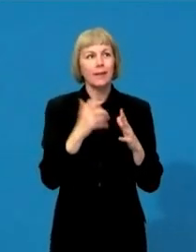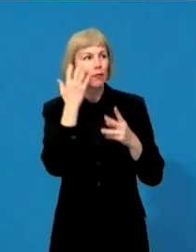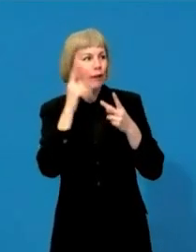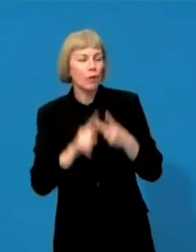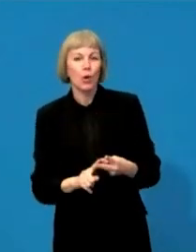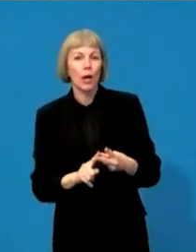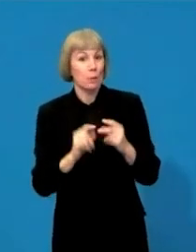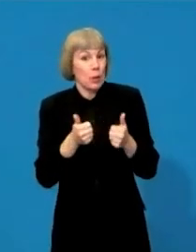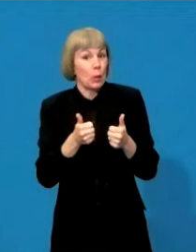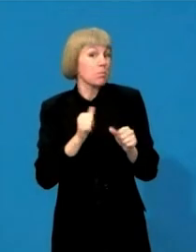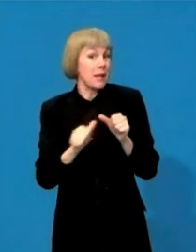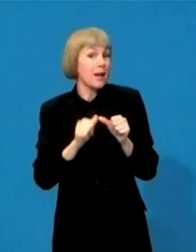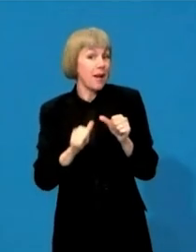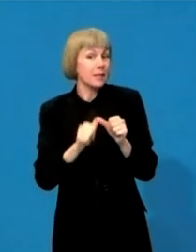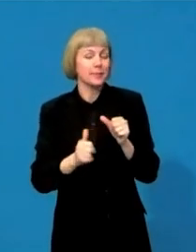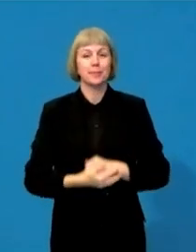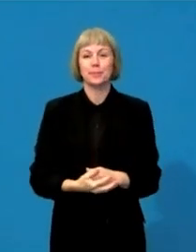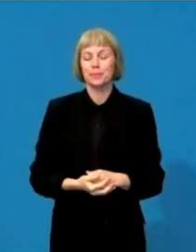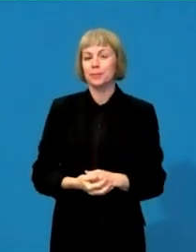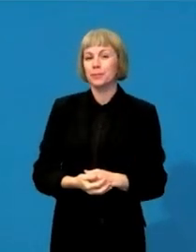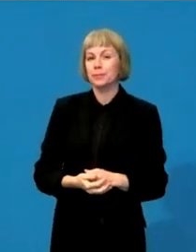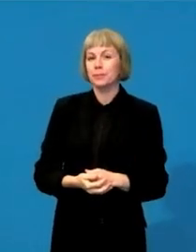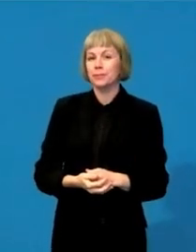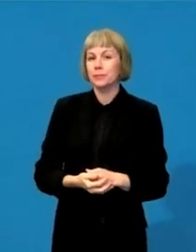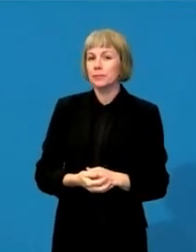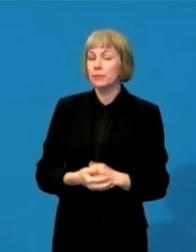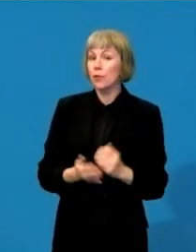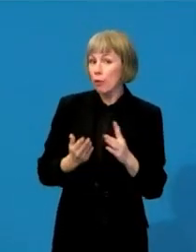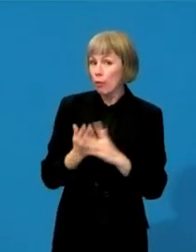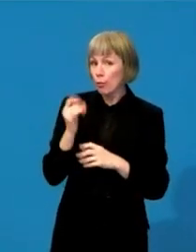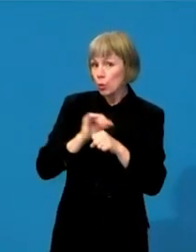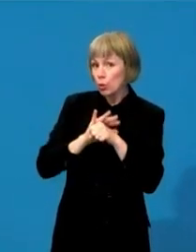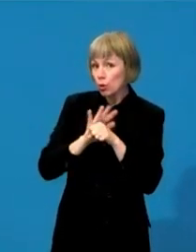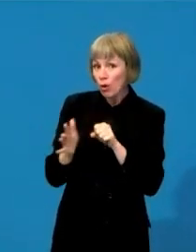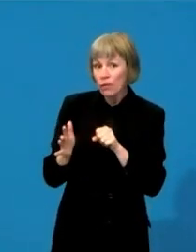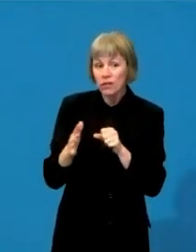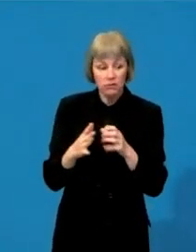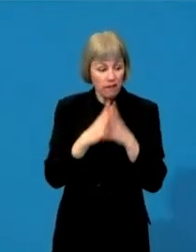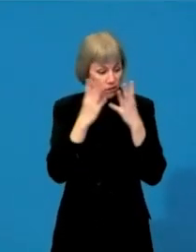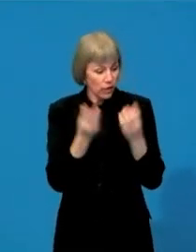It's every three weeks. MS TARRAGO: And did COVID sort of interrupt that for a while?